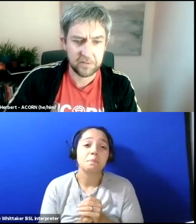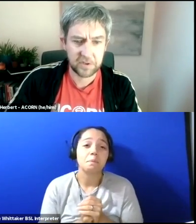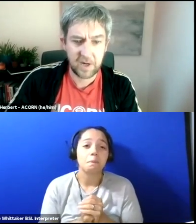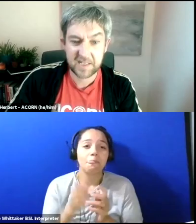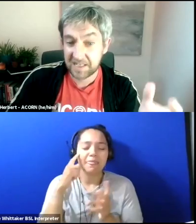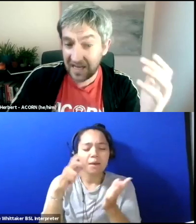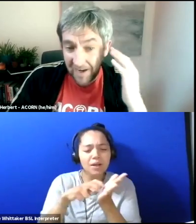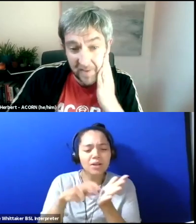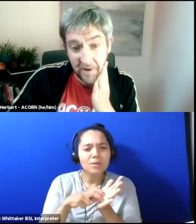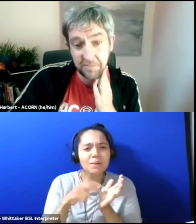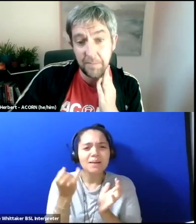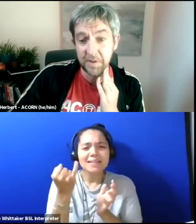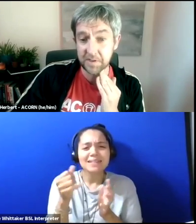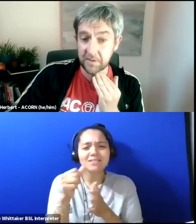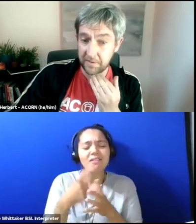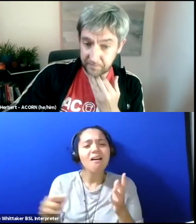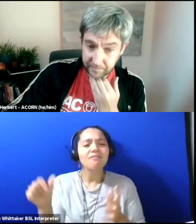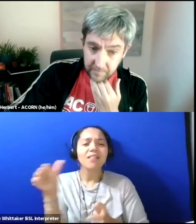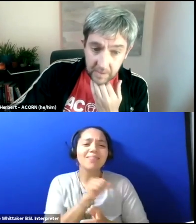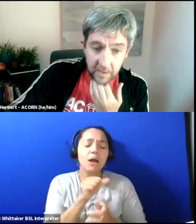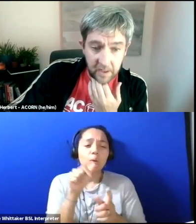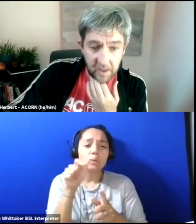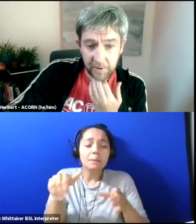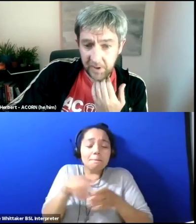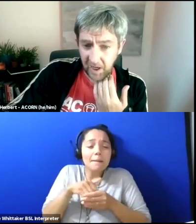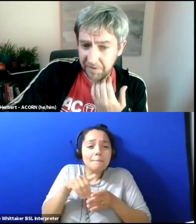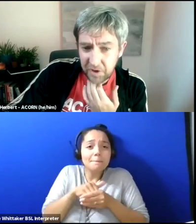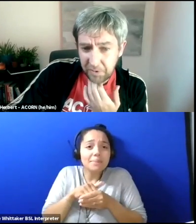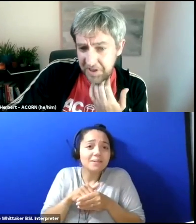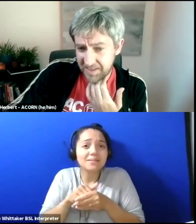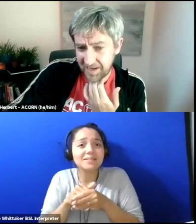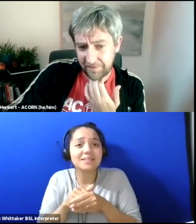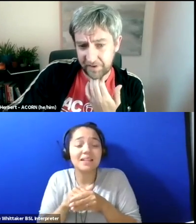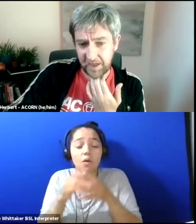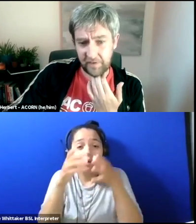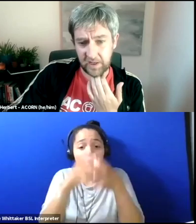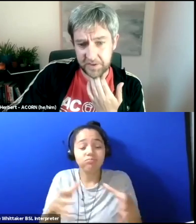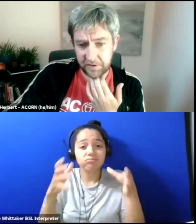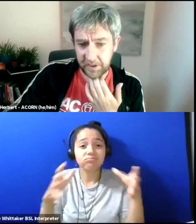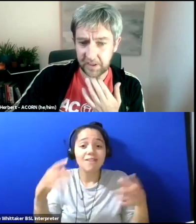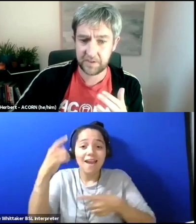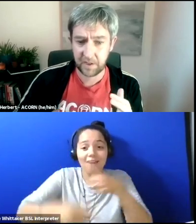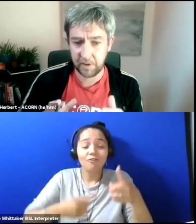I've got it in my notes- somewhere six and a half thousand members. And we've doubled in size every year for the last three years.